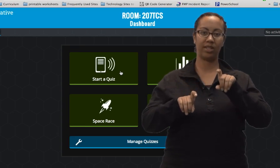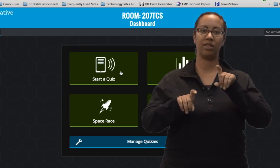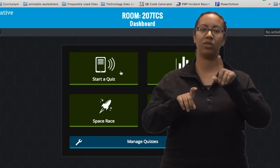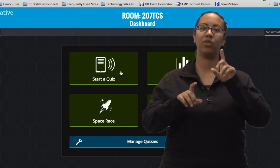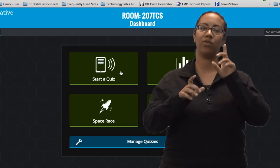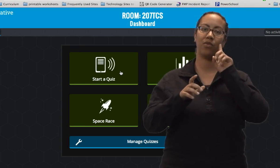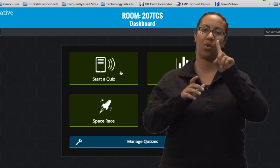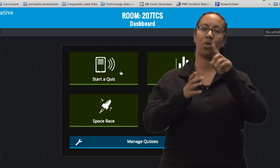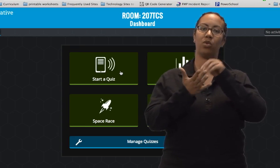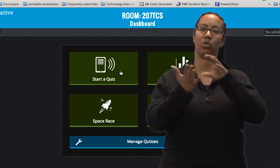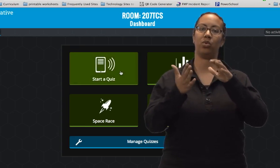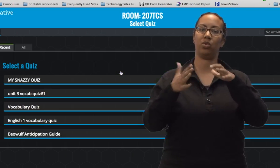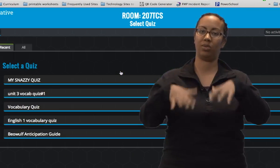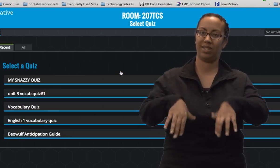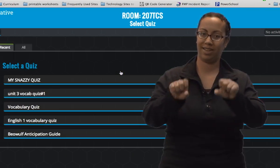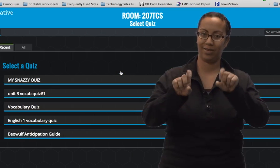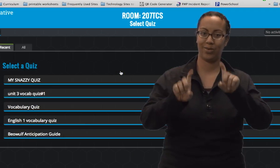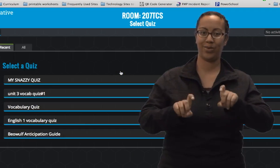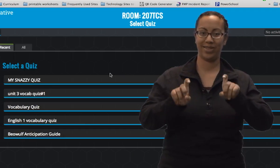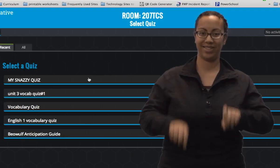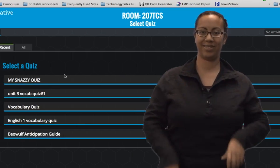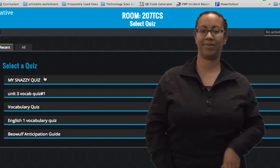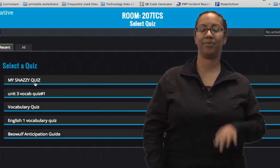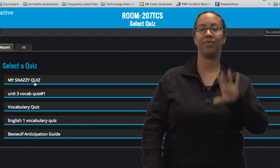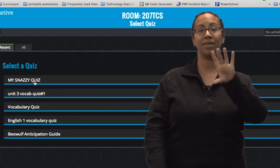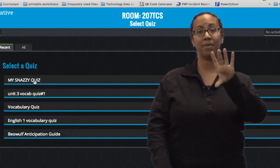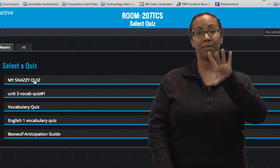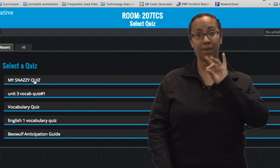You have to click start a quiz for students to be able to take a quiz.